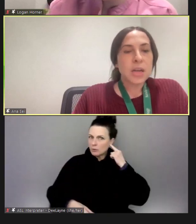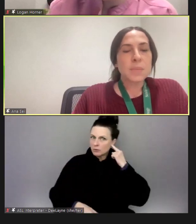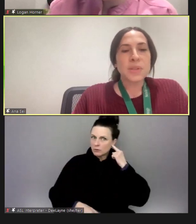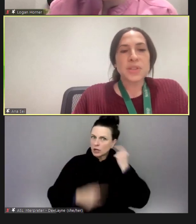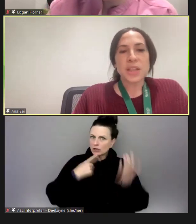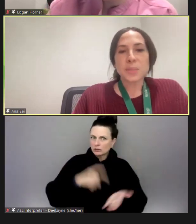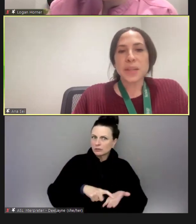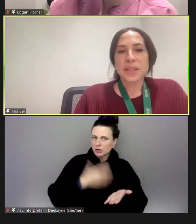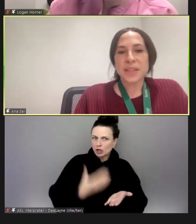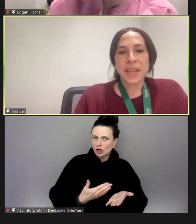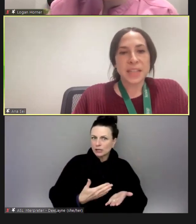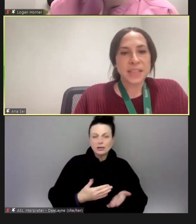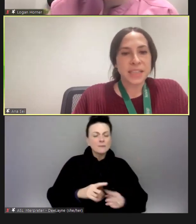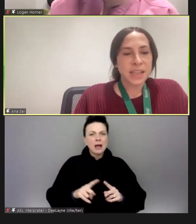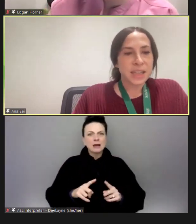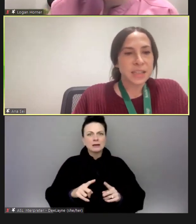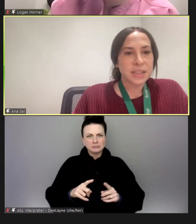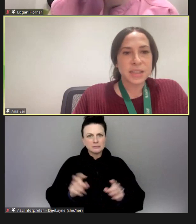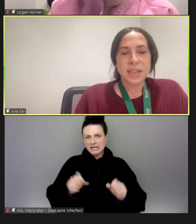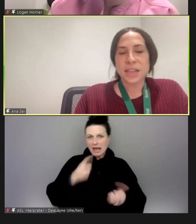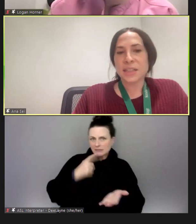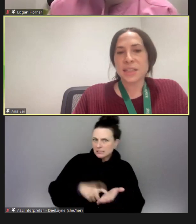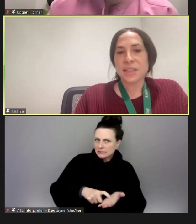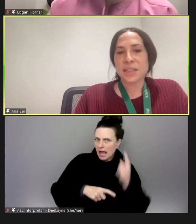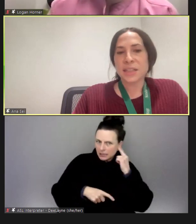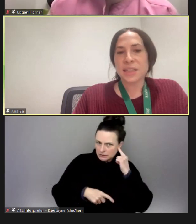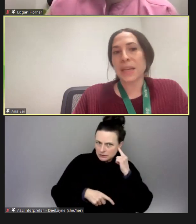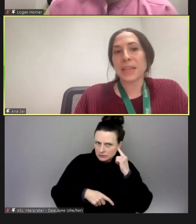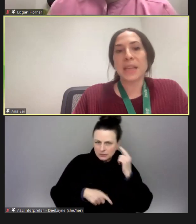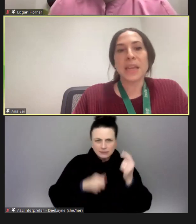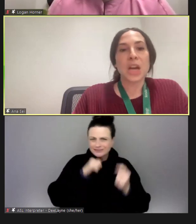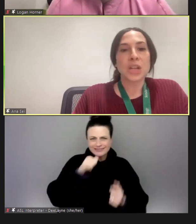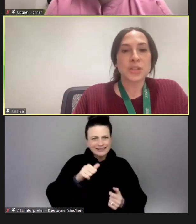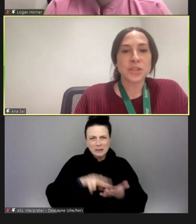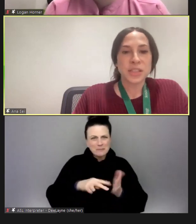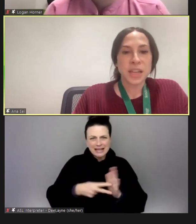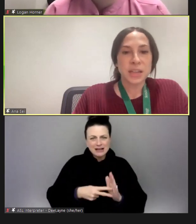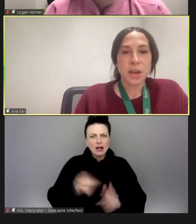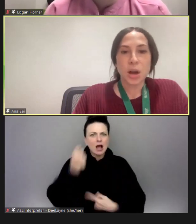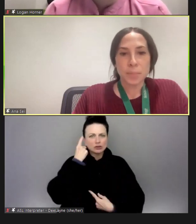but just because they can detect doesn't